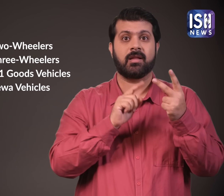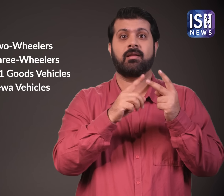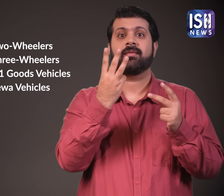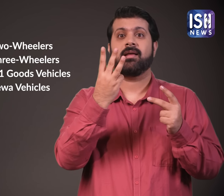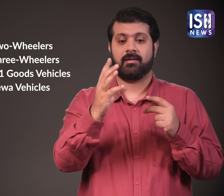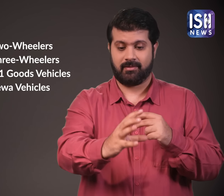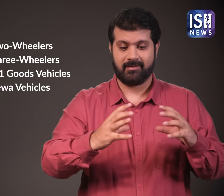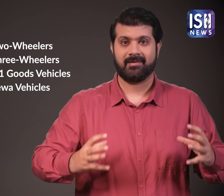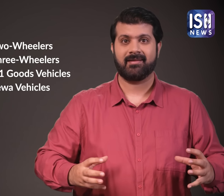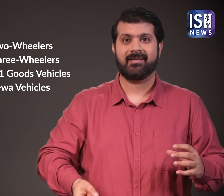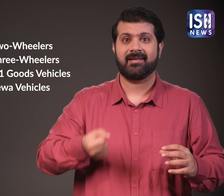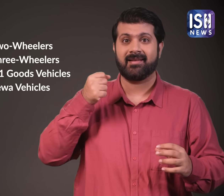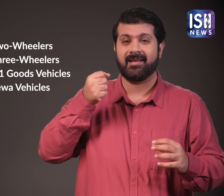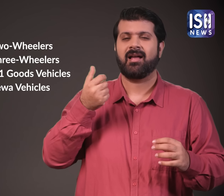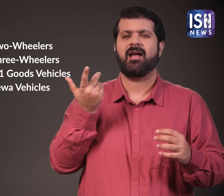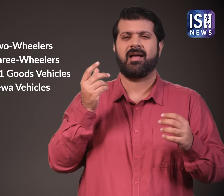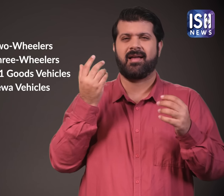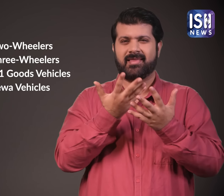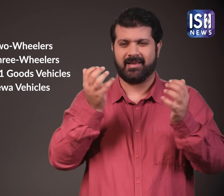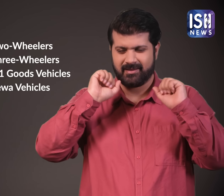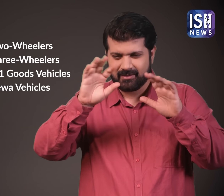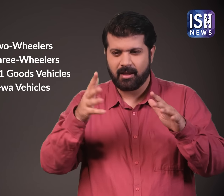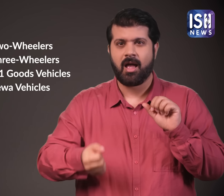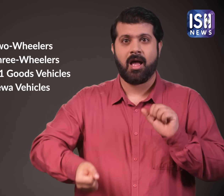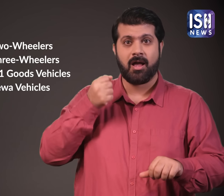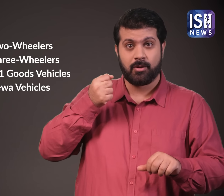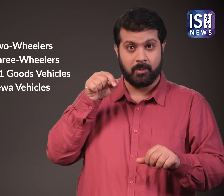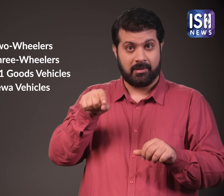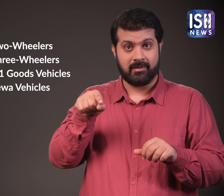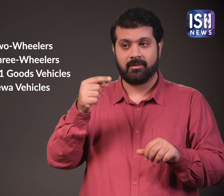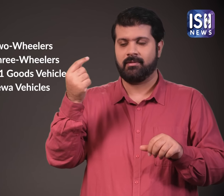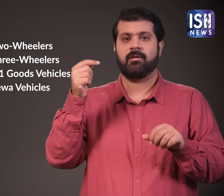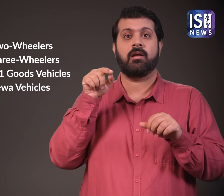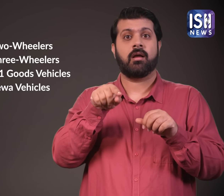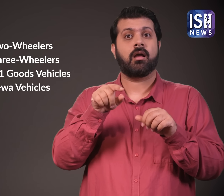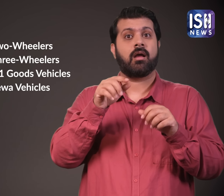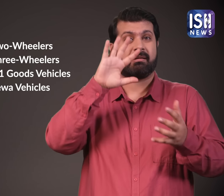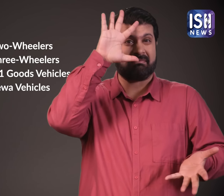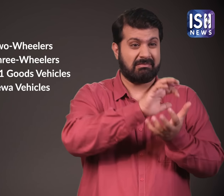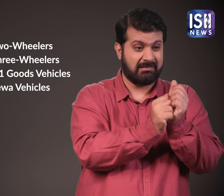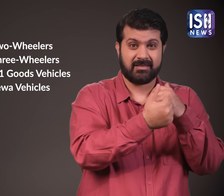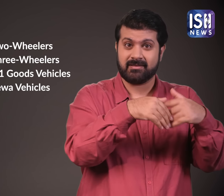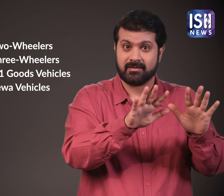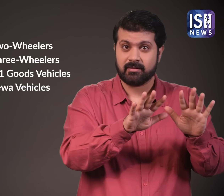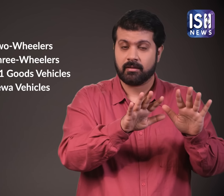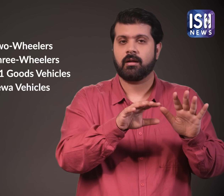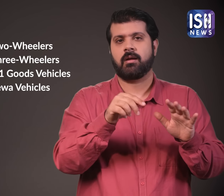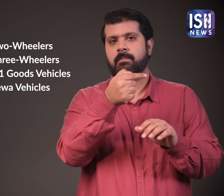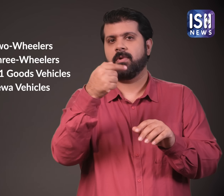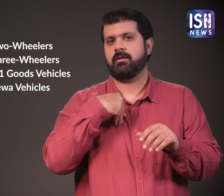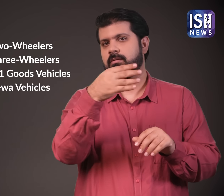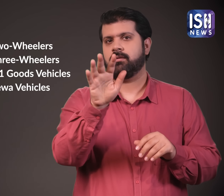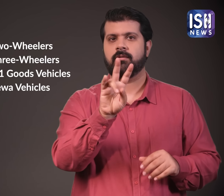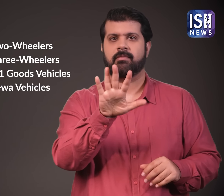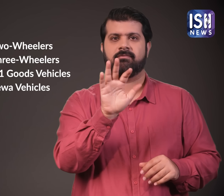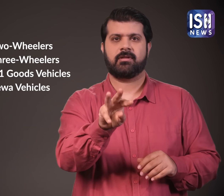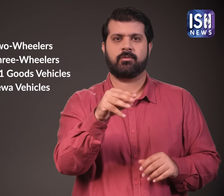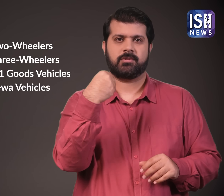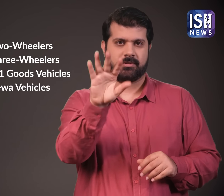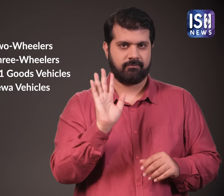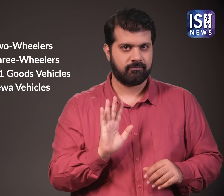2. ₹25,000 for electric three-wheelers.